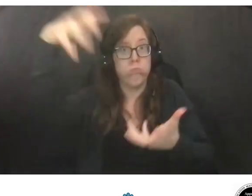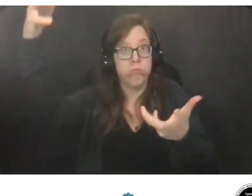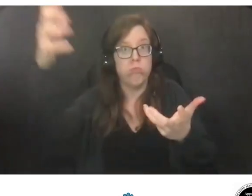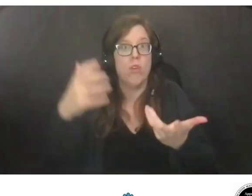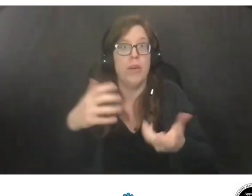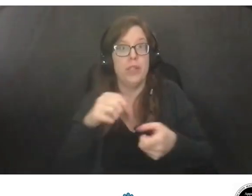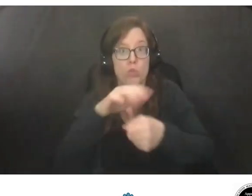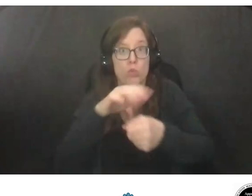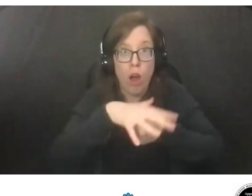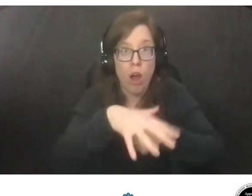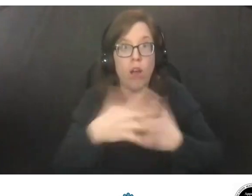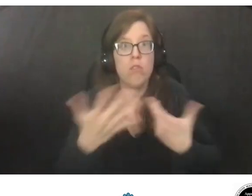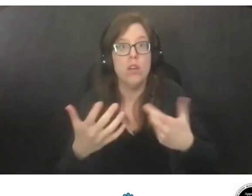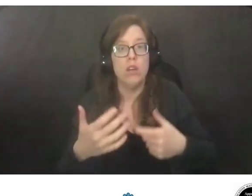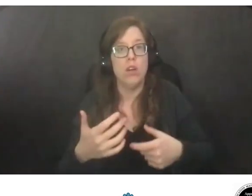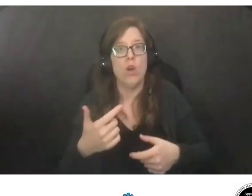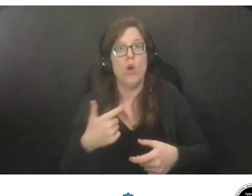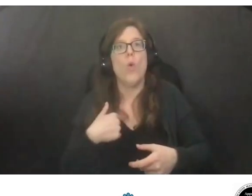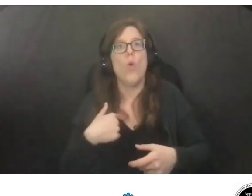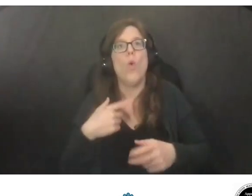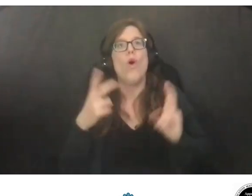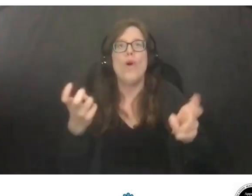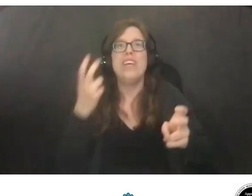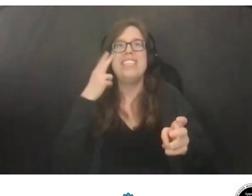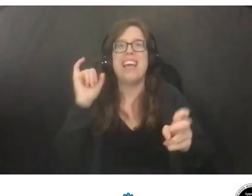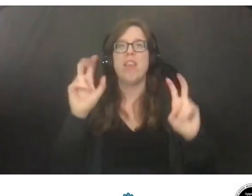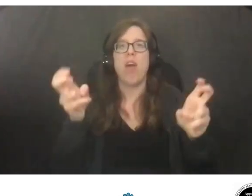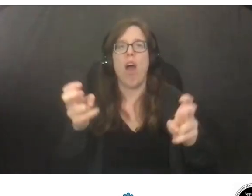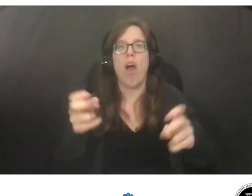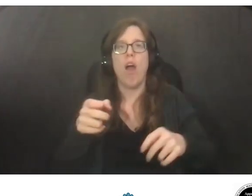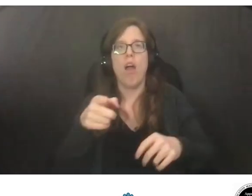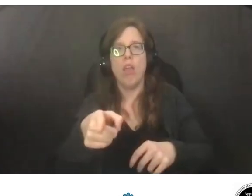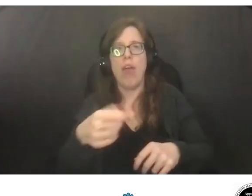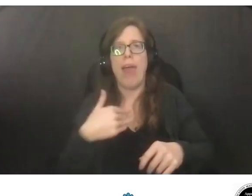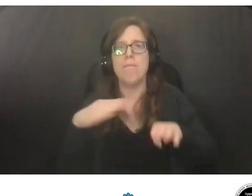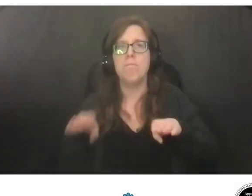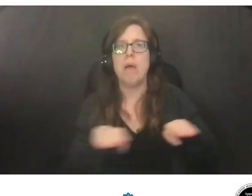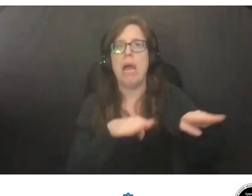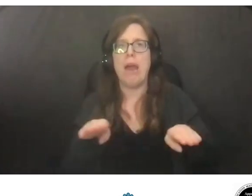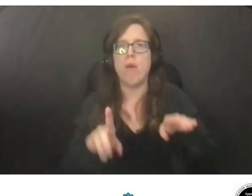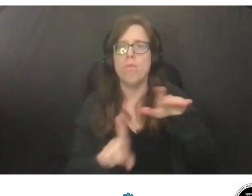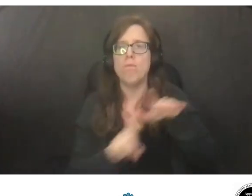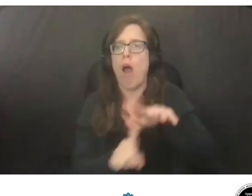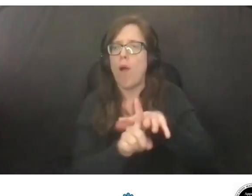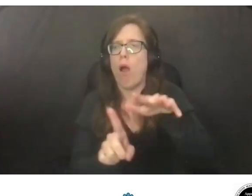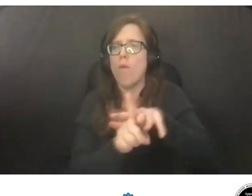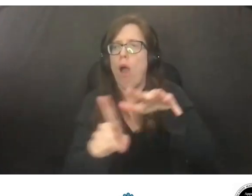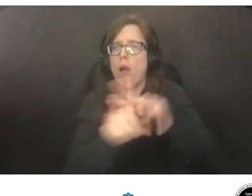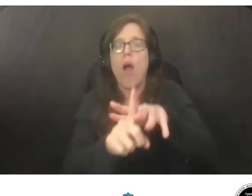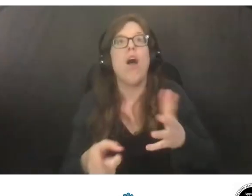what's...what, you know, a lot of times we hear called "behavior" from our students because of this when we know really,